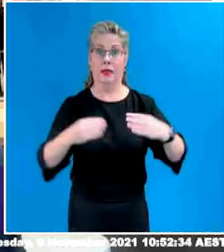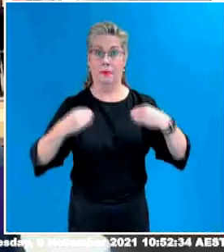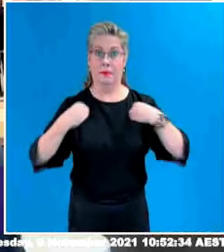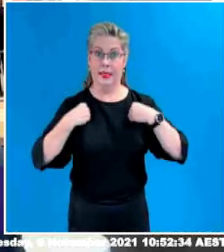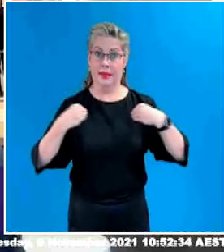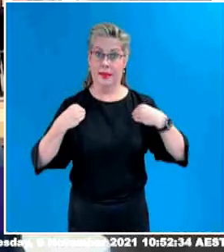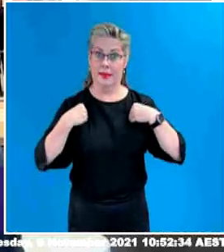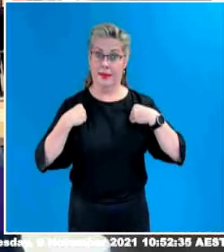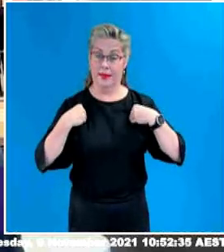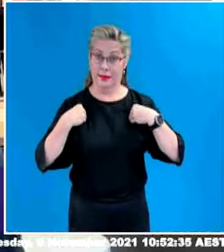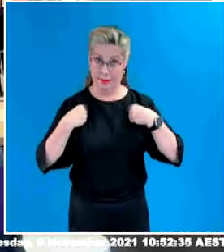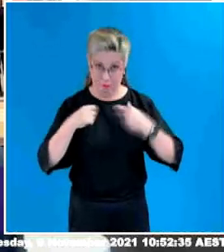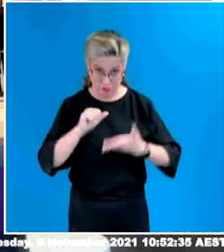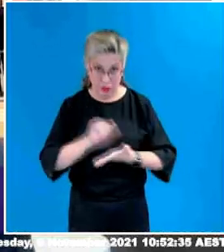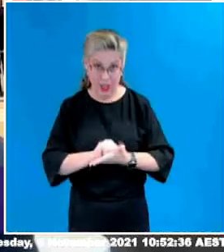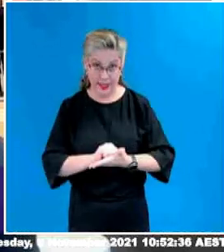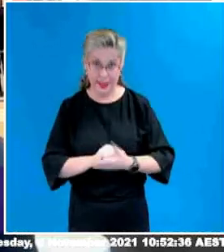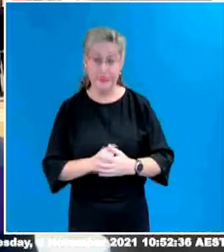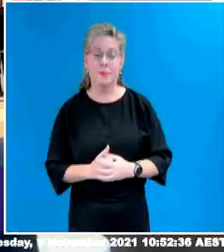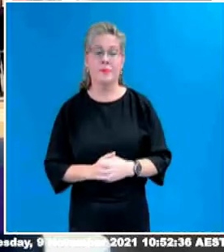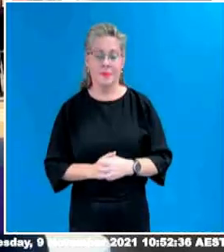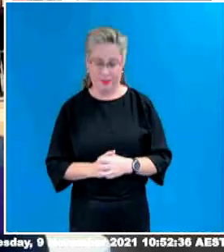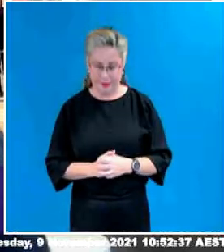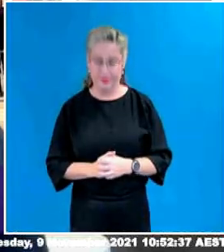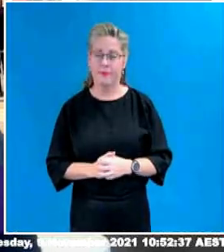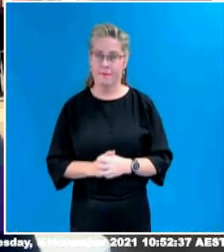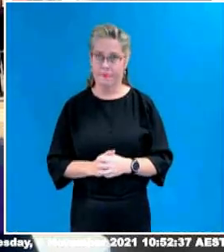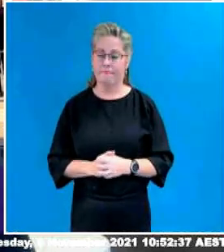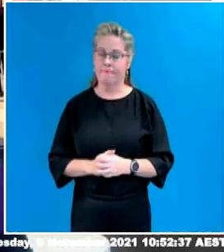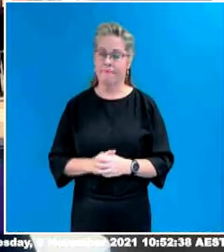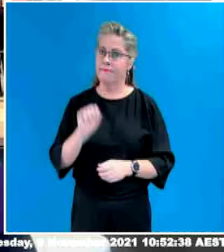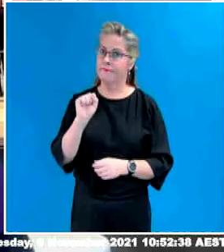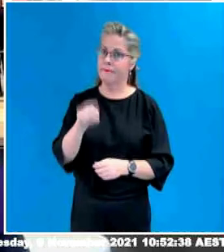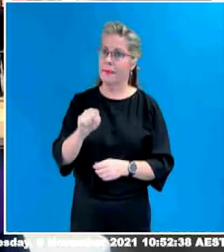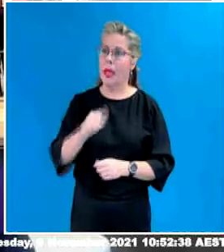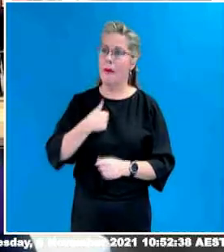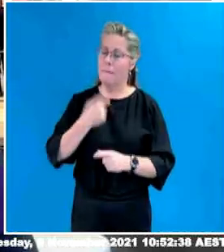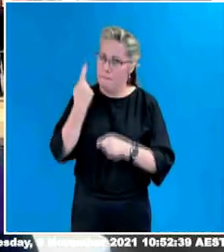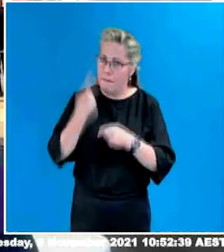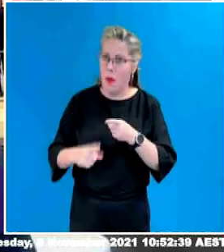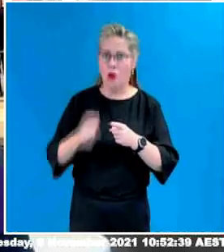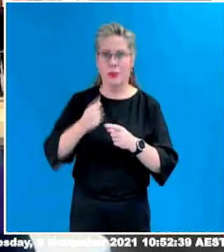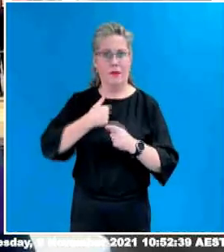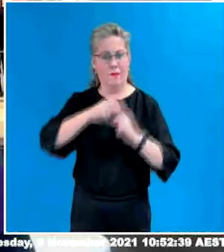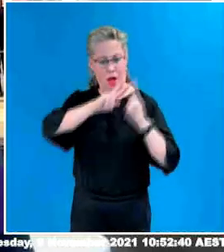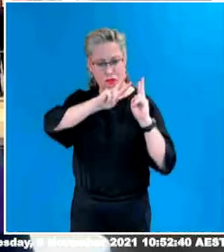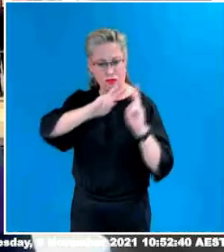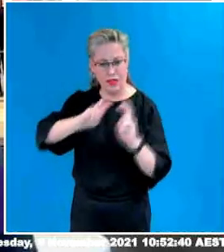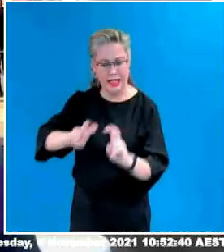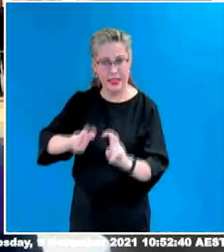rights in business. That's correct, yes. My main research focus is on the interaction of human